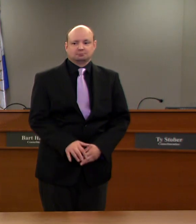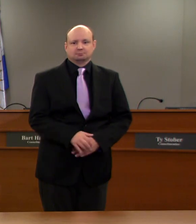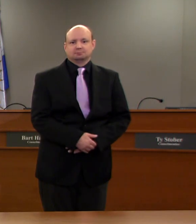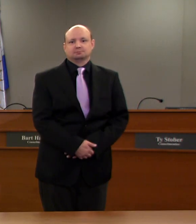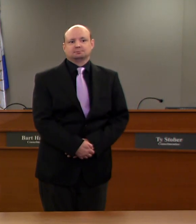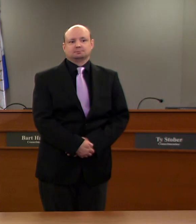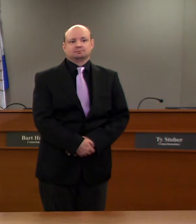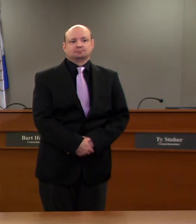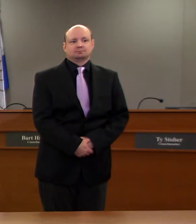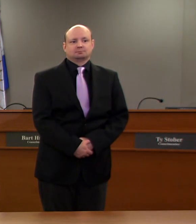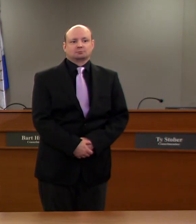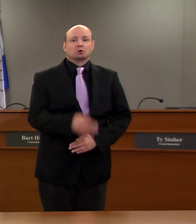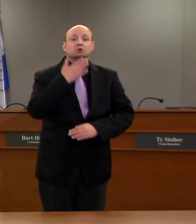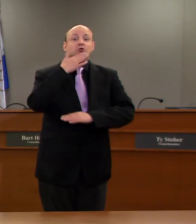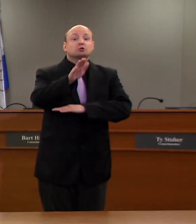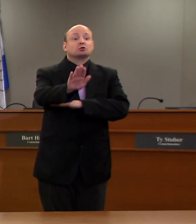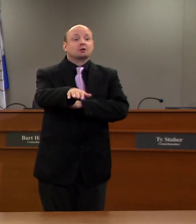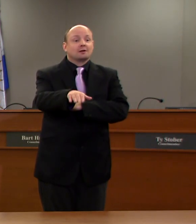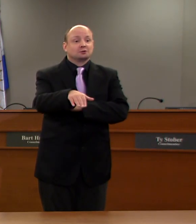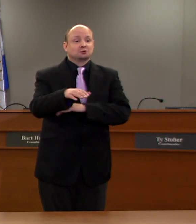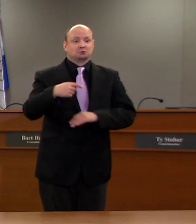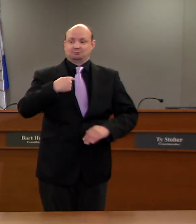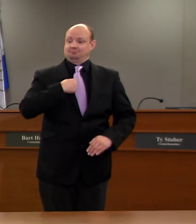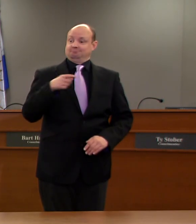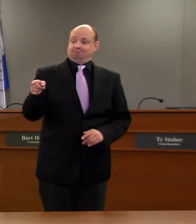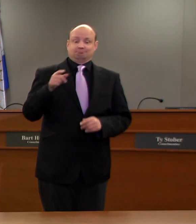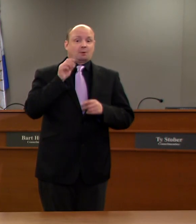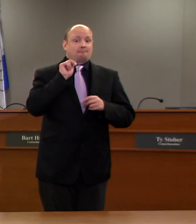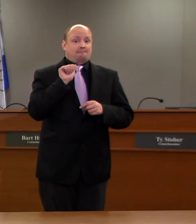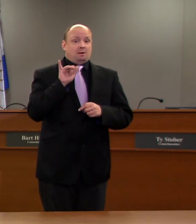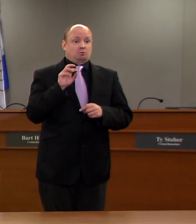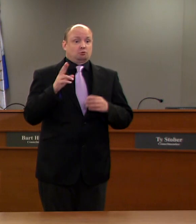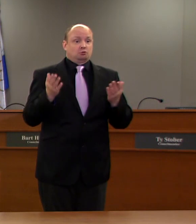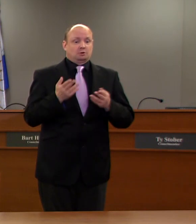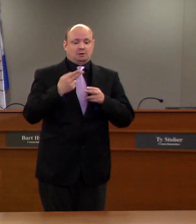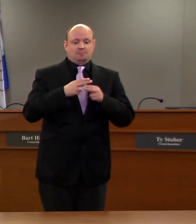Good afternoon, I'm Anne McEnerny-Ogle, Mayor for the City of Vancouver, and today's